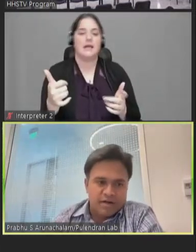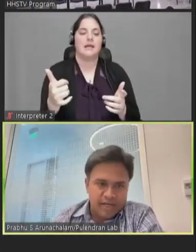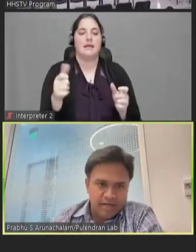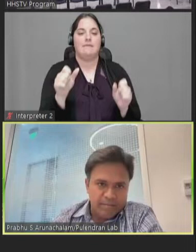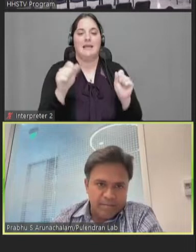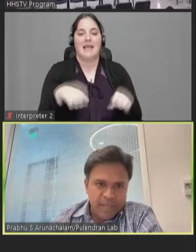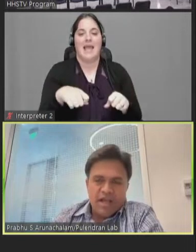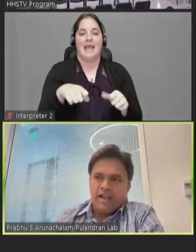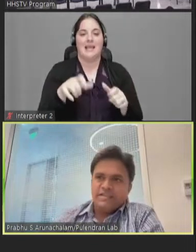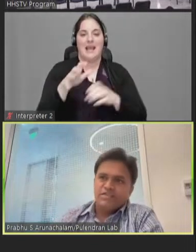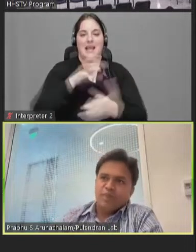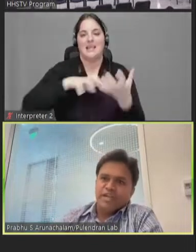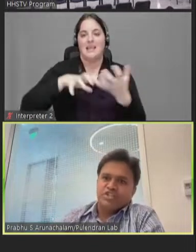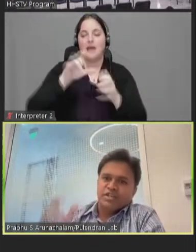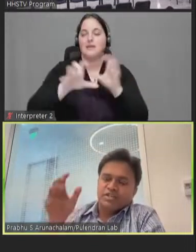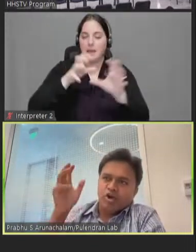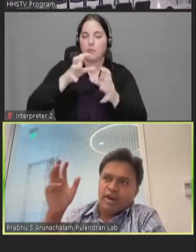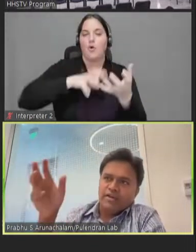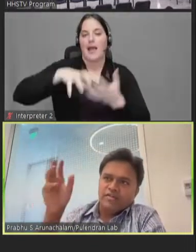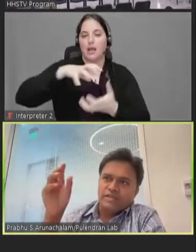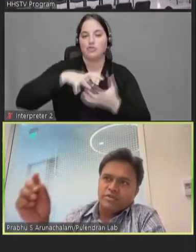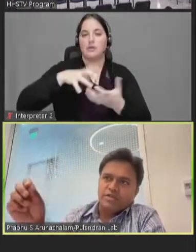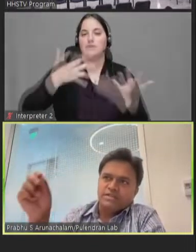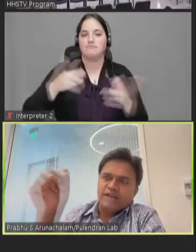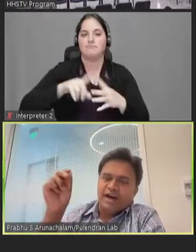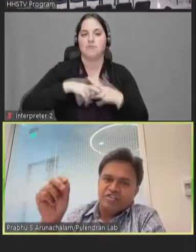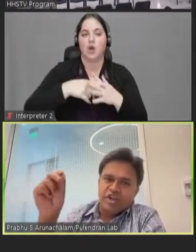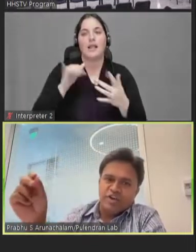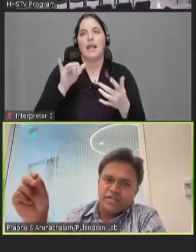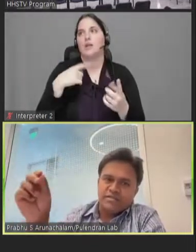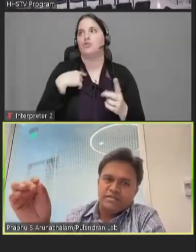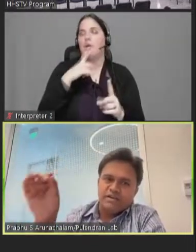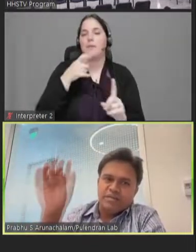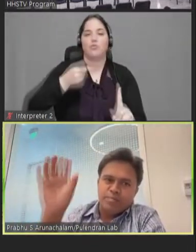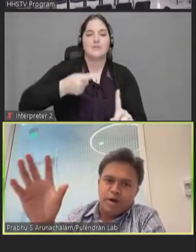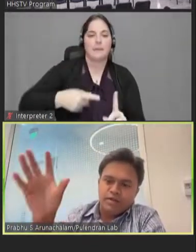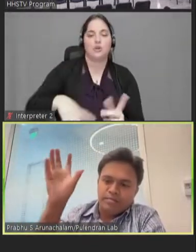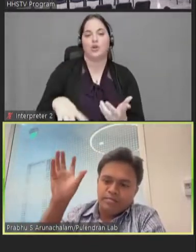target. And I just mentioned that toll-like receptors and dendritic cells are an important